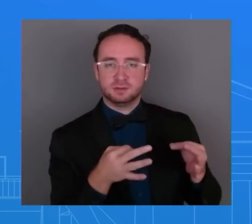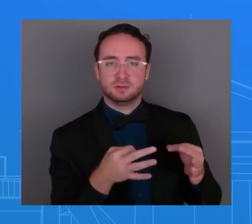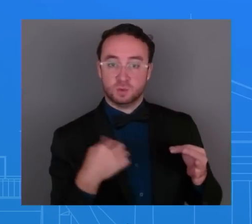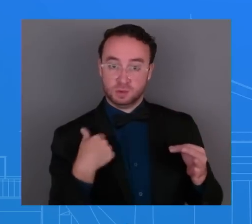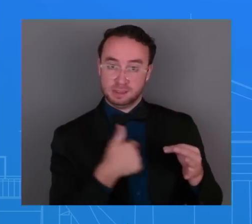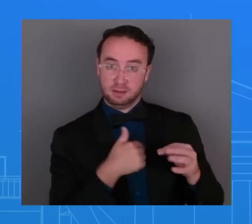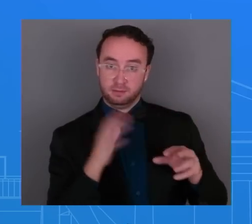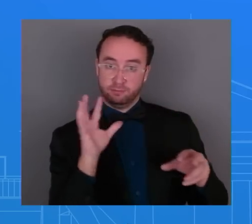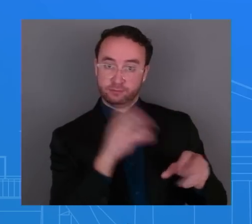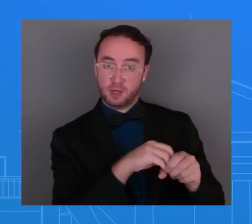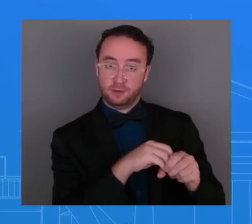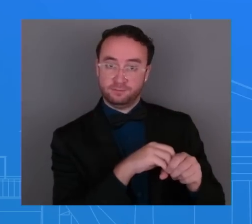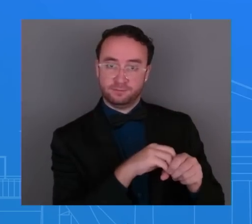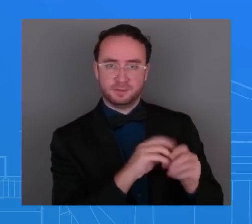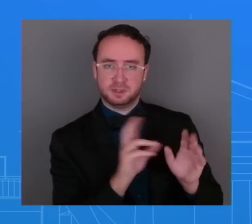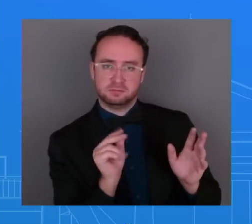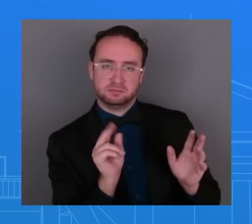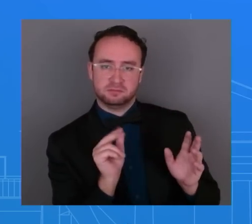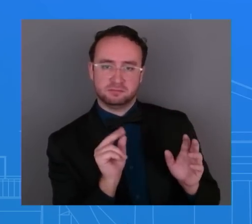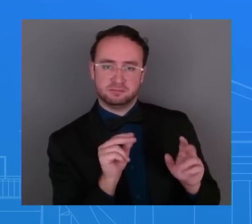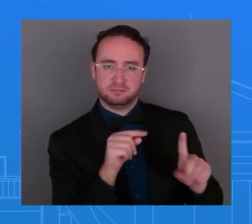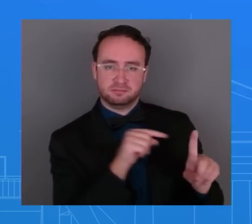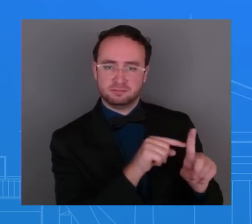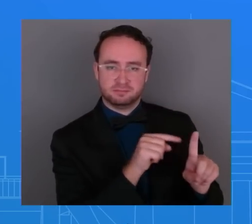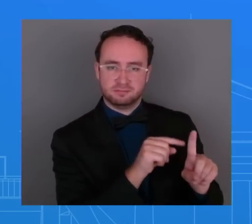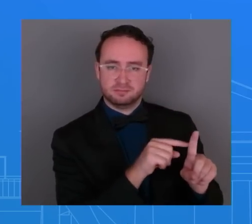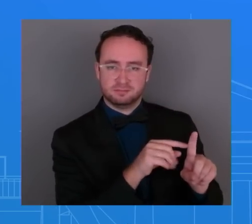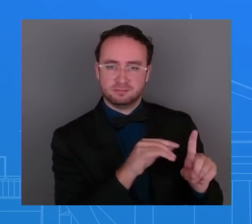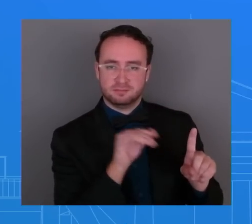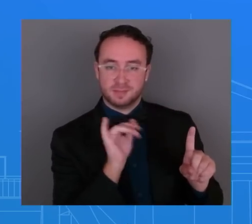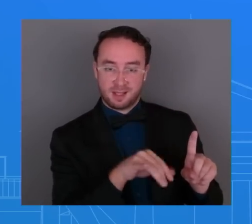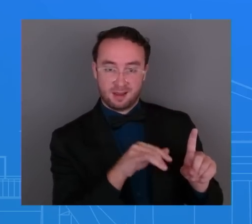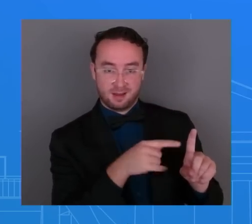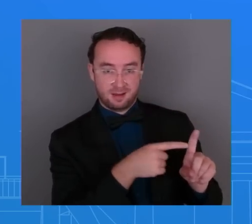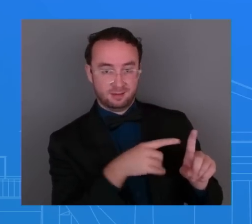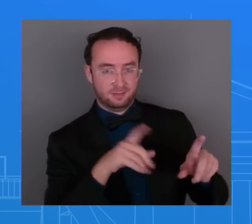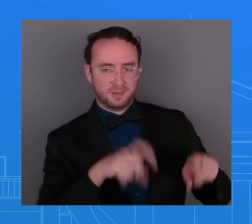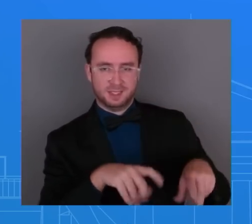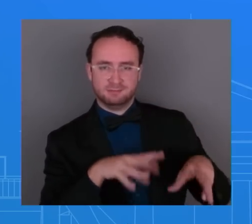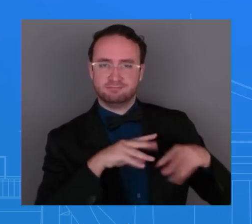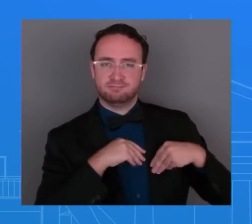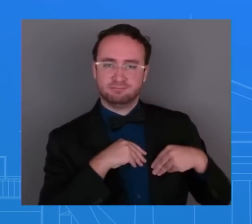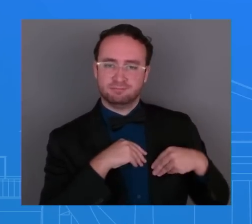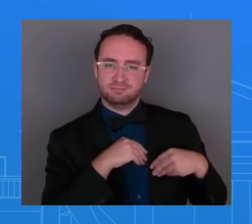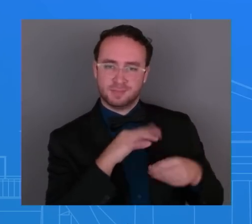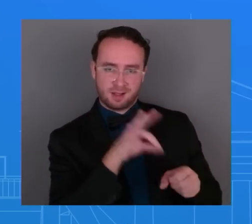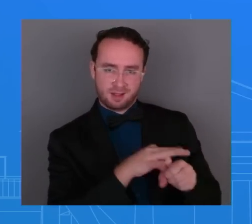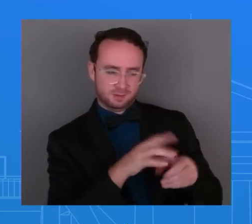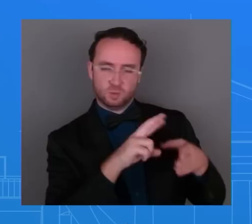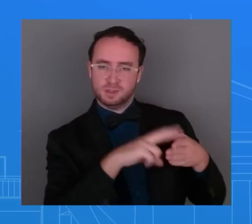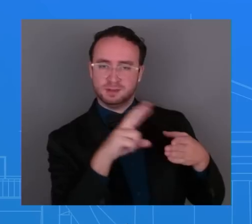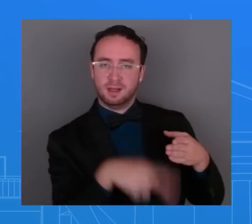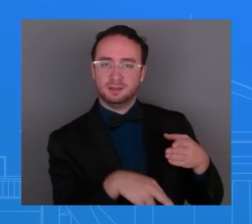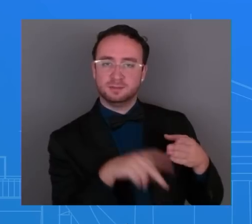A last one about the Middle East. Because earlier, John Kirby said that Iran could attack Israel this week.